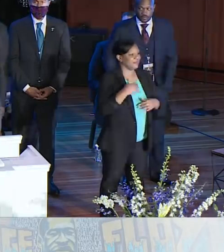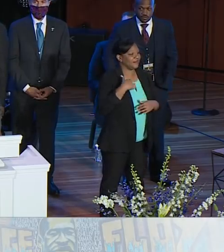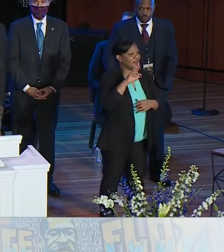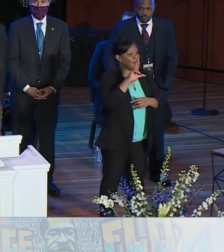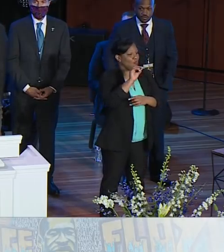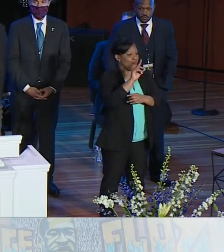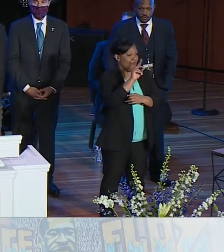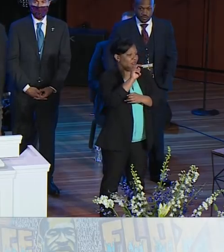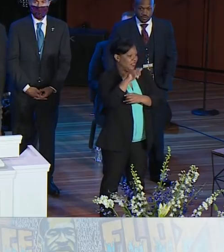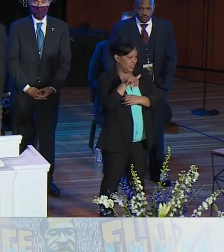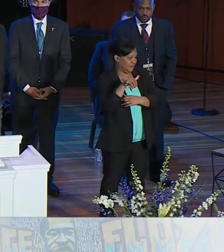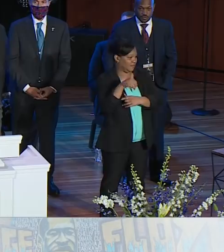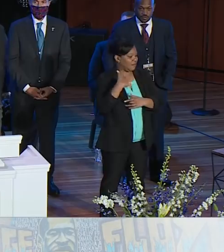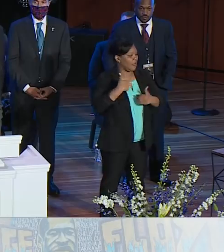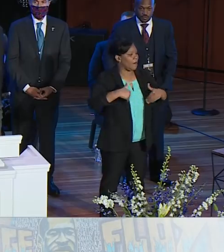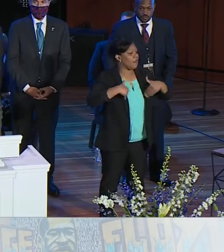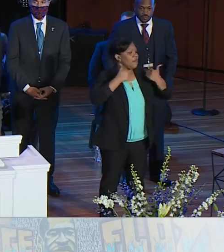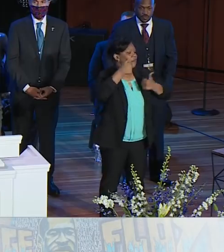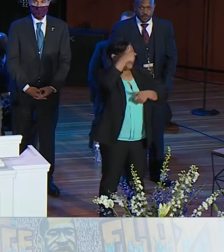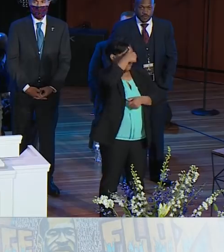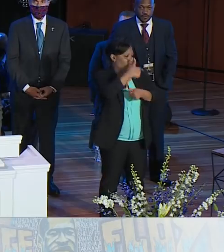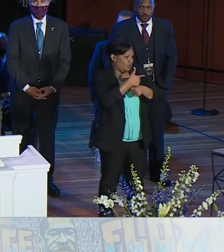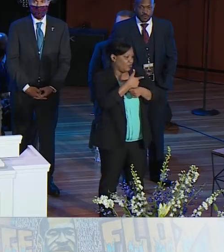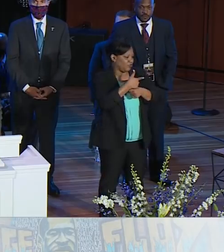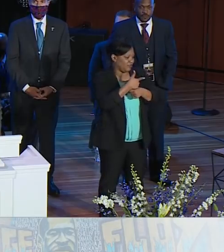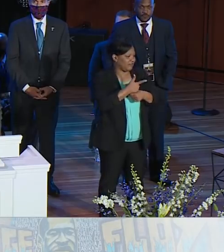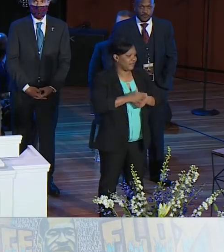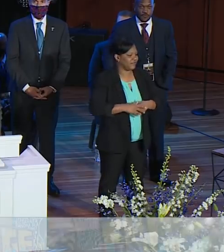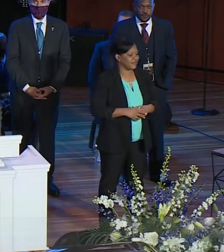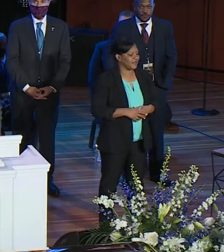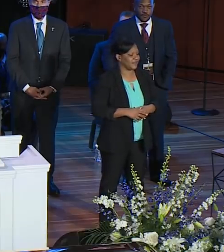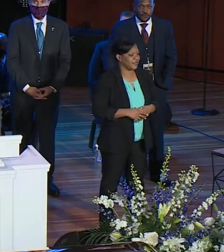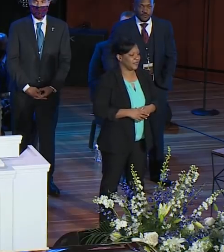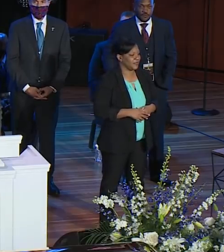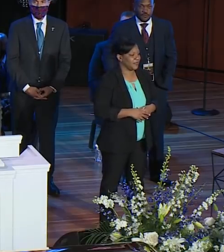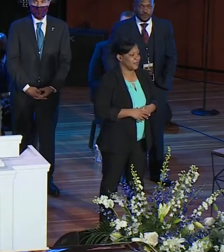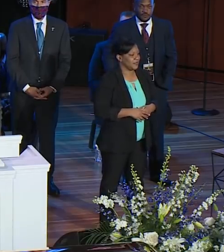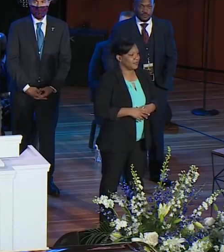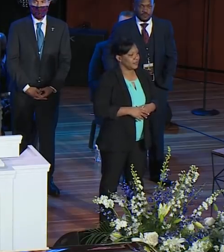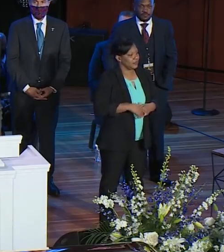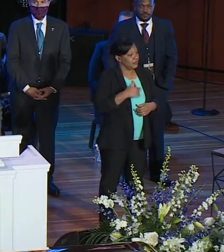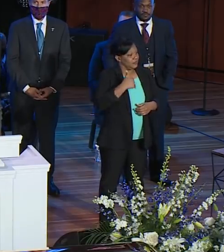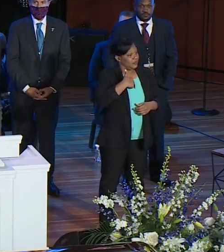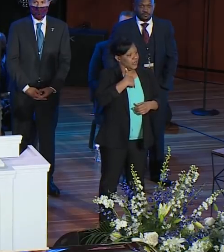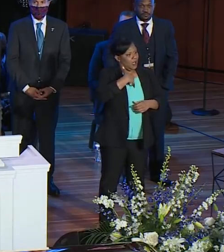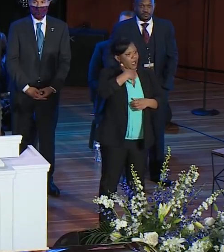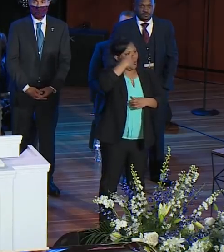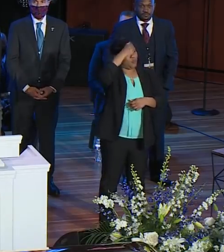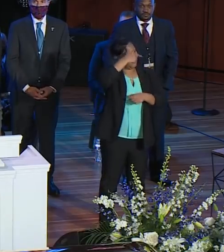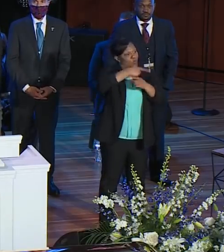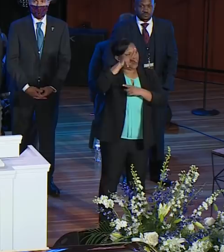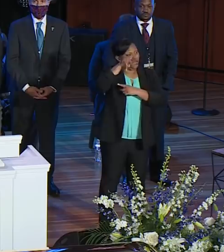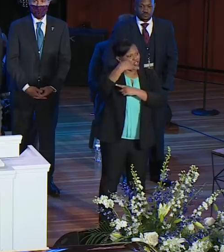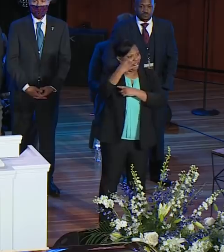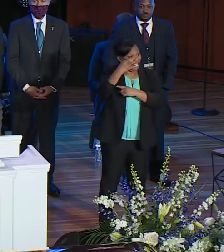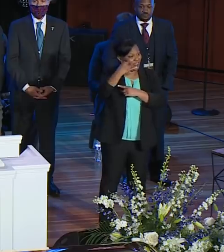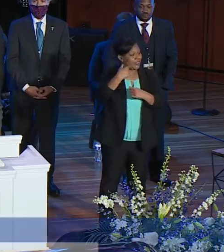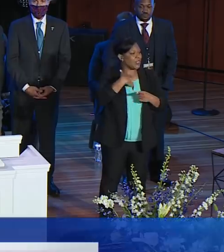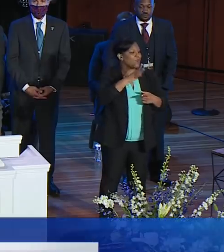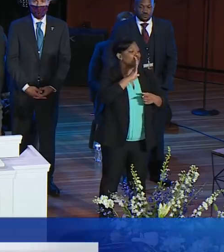HOW YA'LL DOING? I'M RODNEY FLOYD, YOUNGEST BROTHER OF GEORGE FLOYD.